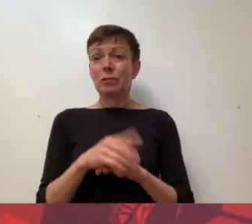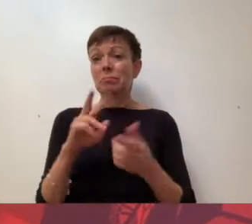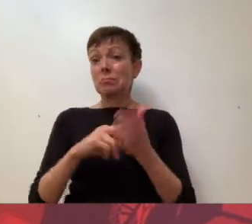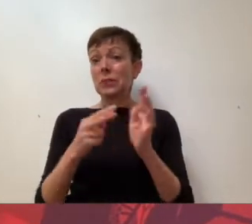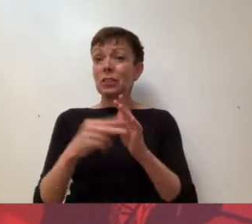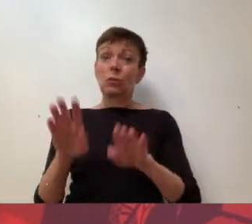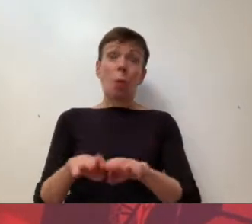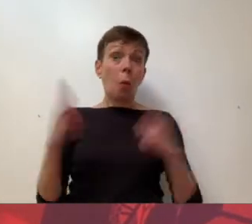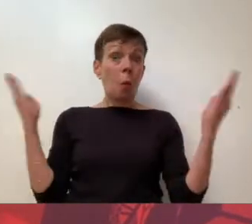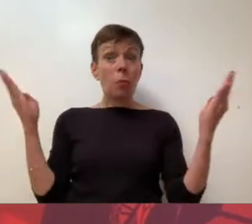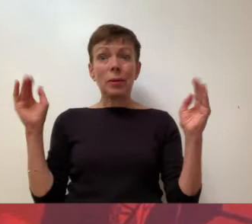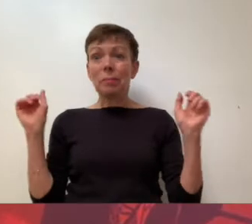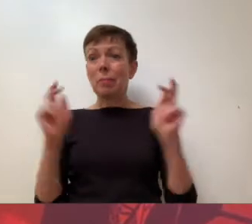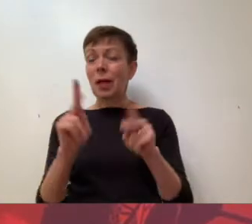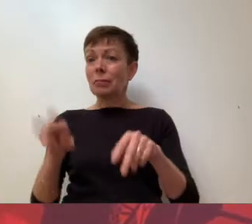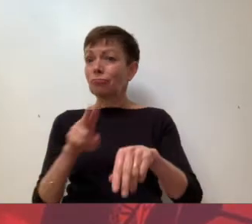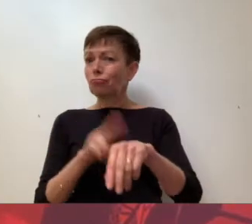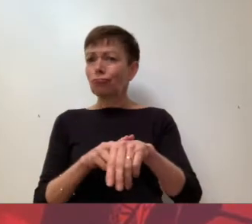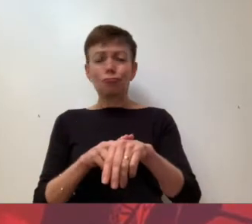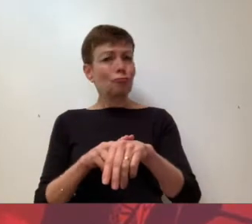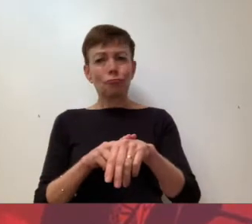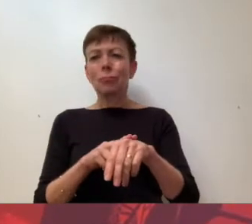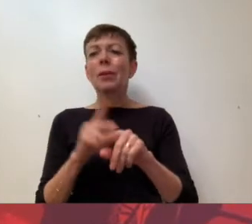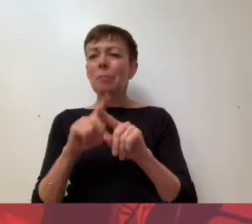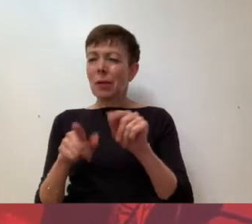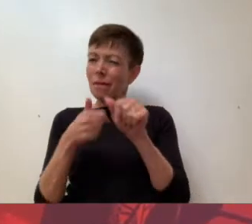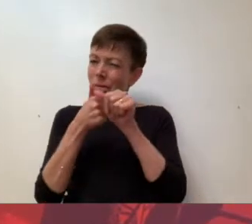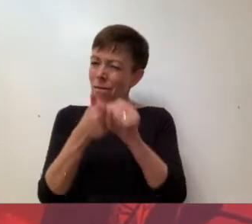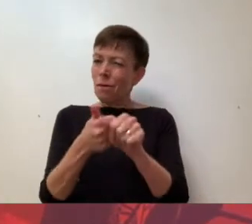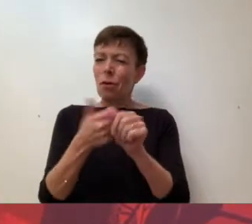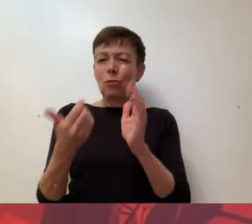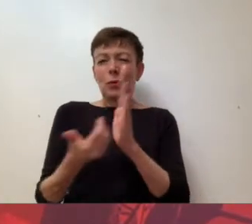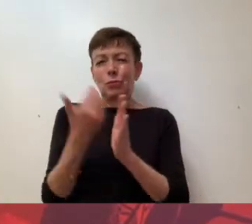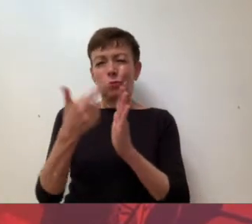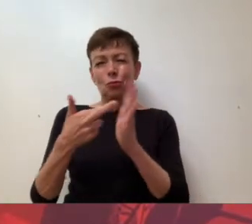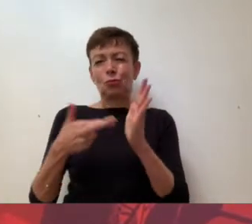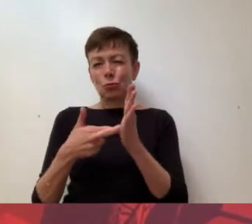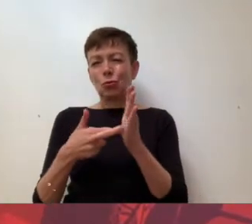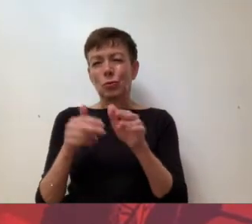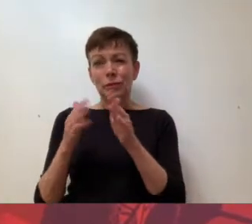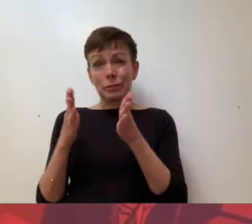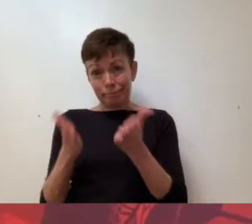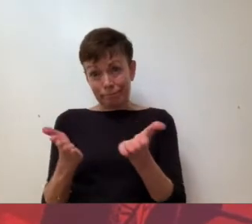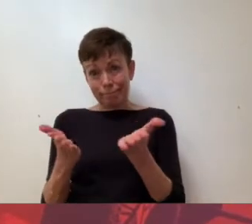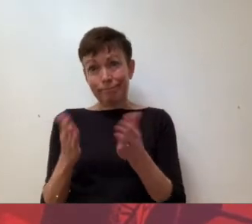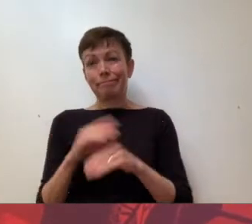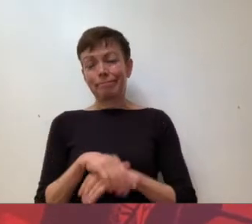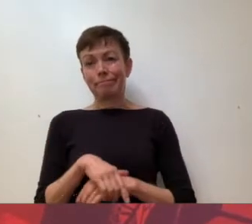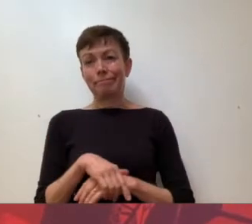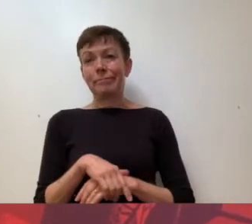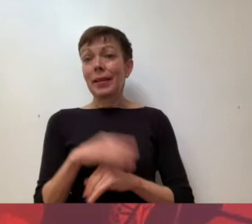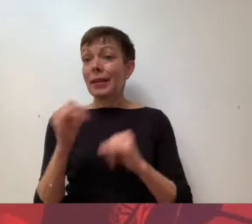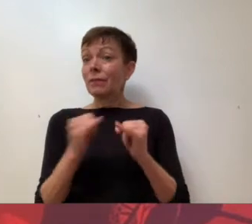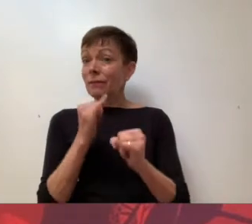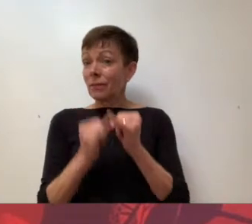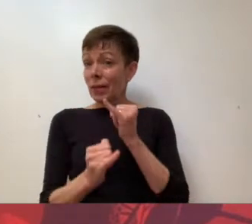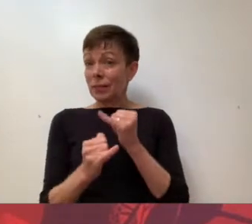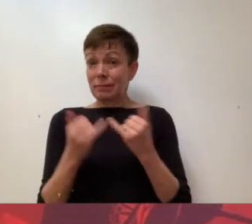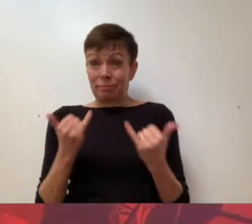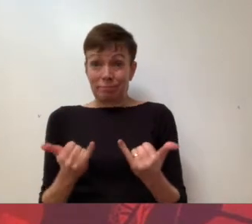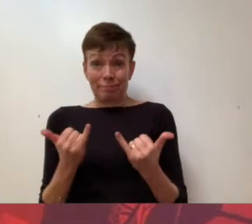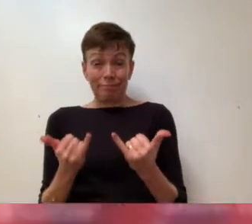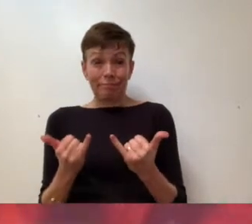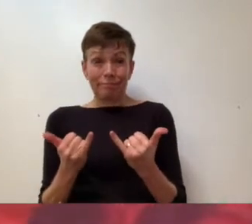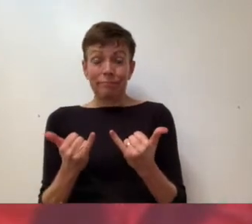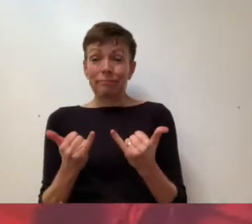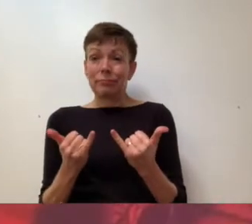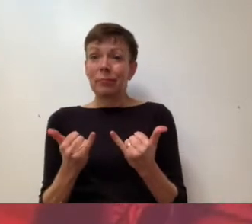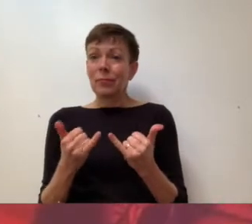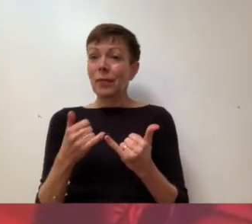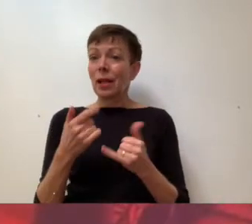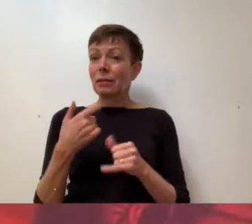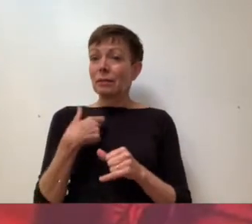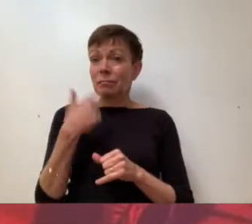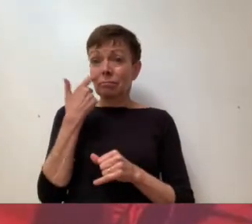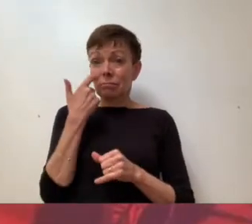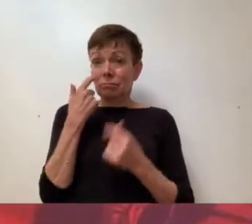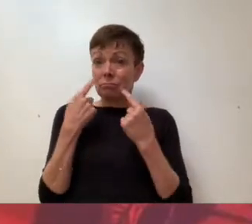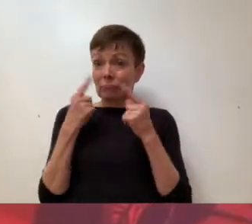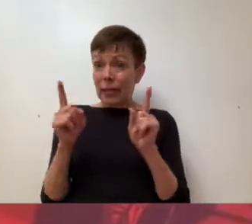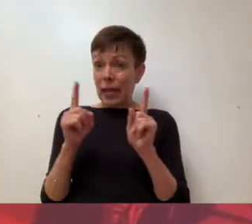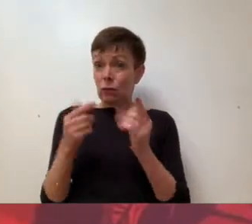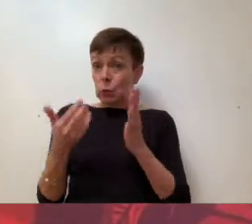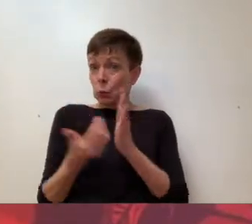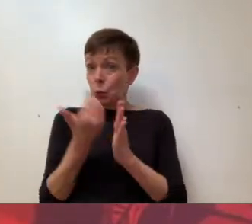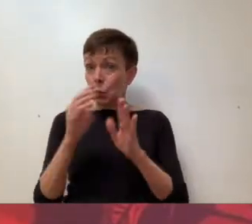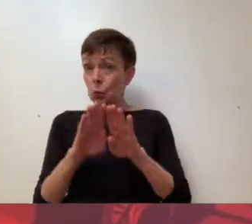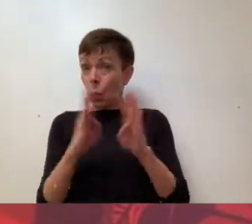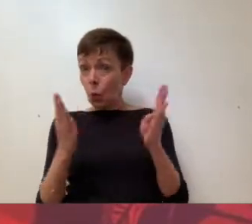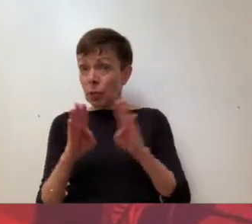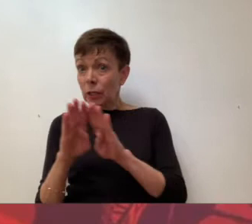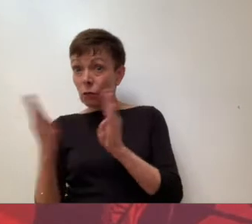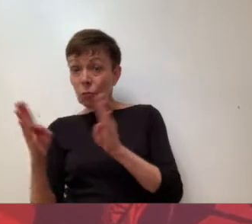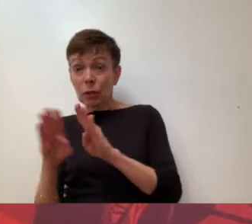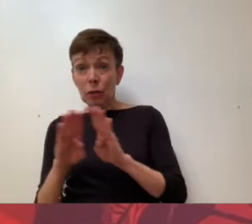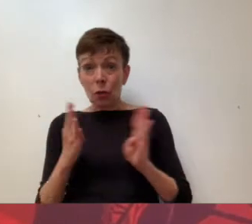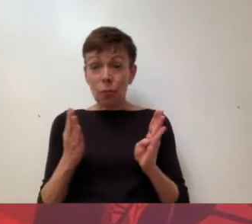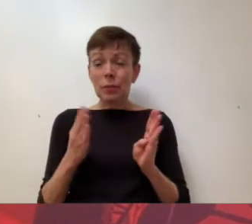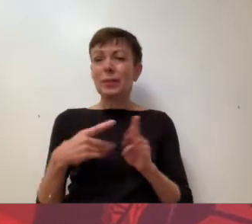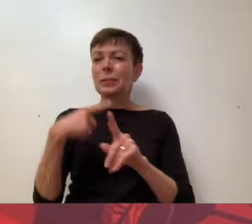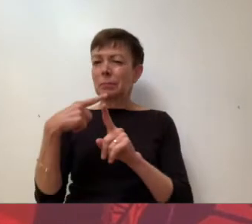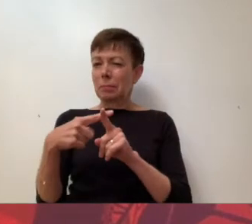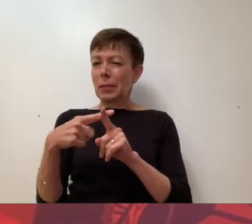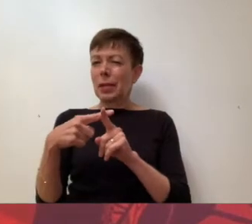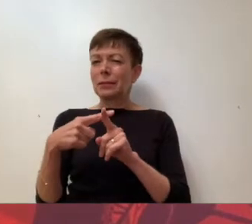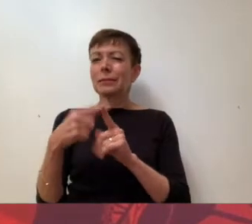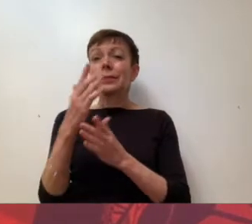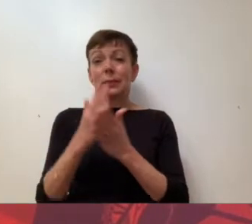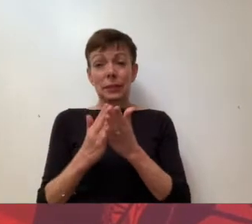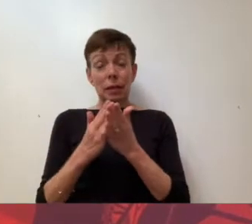orders. So it's not opening to the way that it was, but it's opening in the new normal